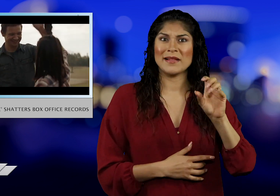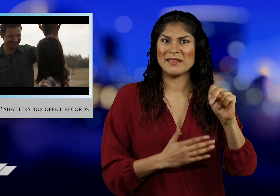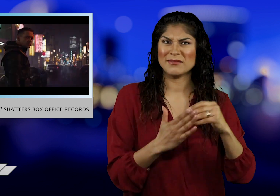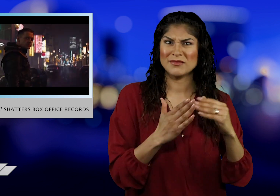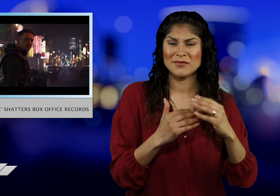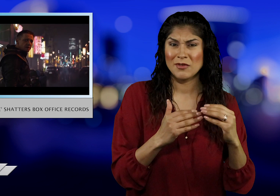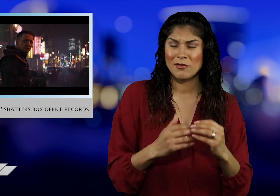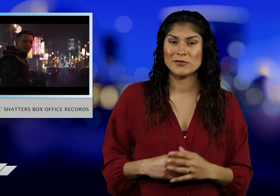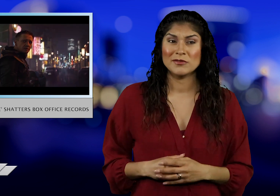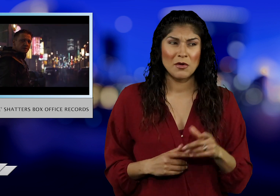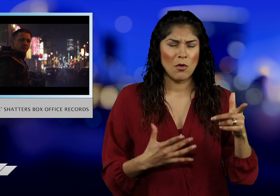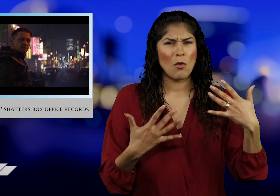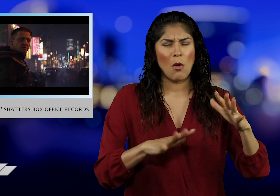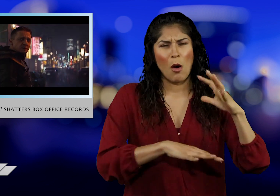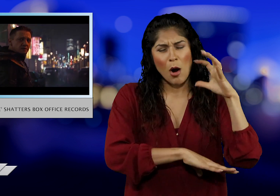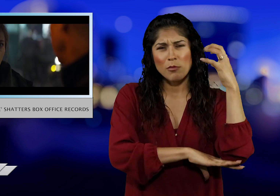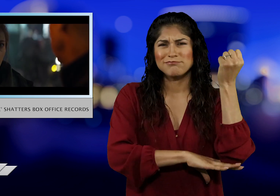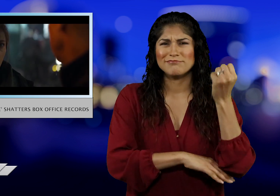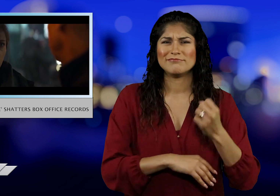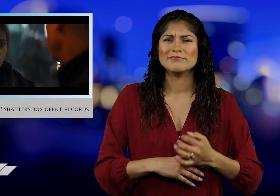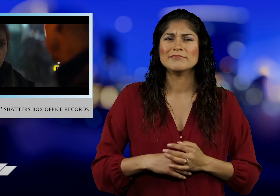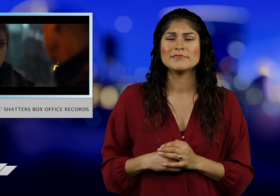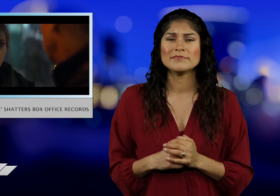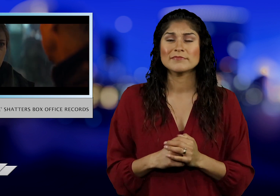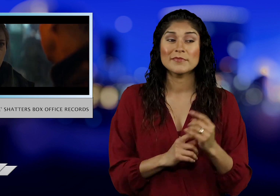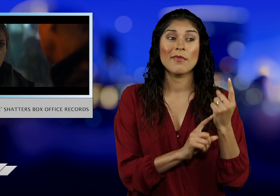by hundreds of millions of dollars.